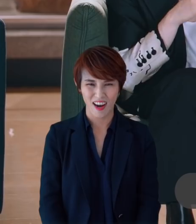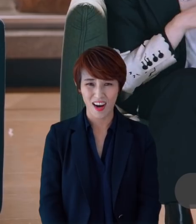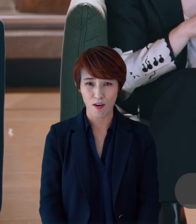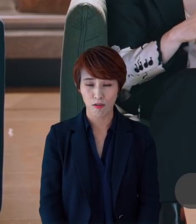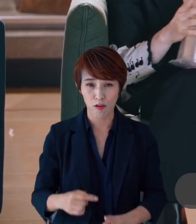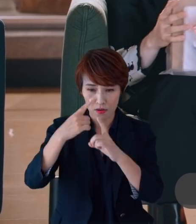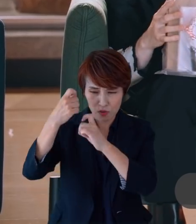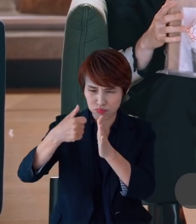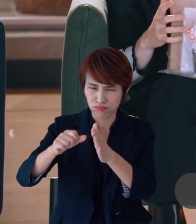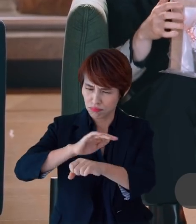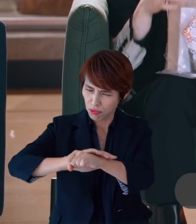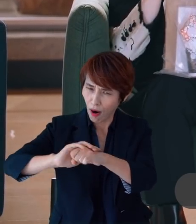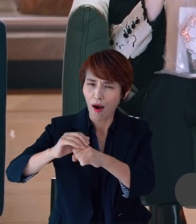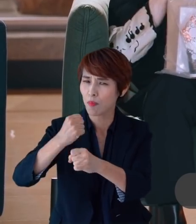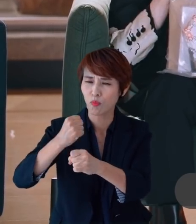No, but really, they have good taste in souvenirs.